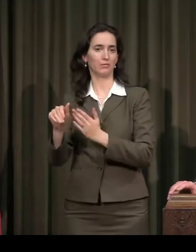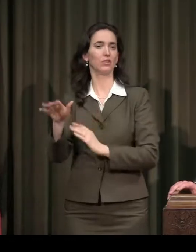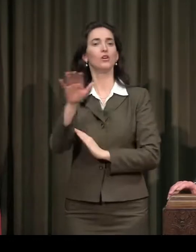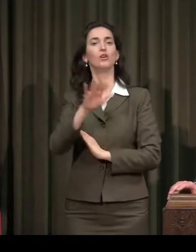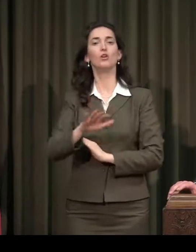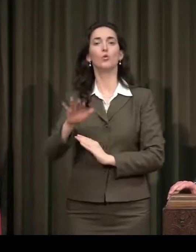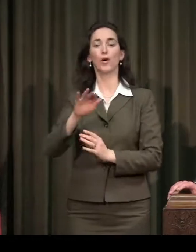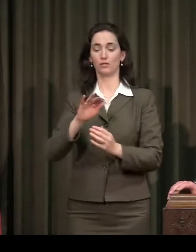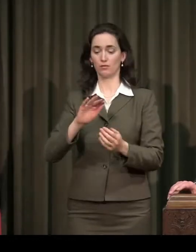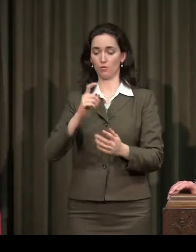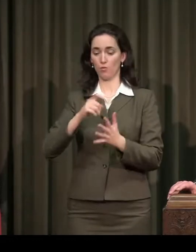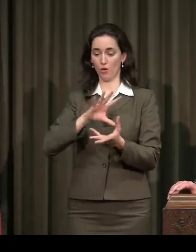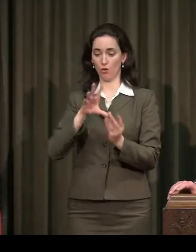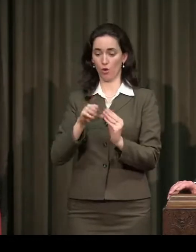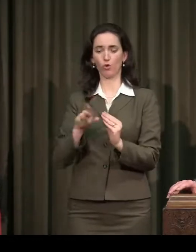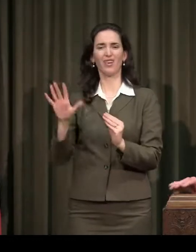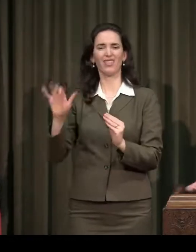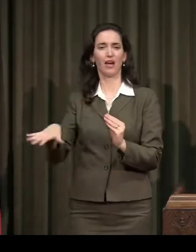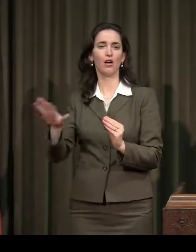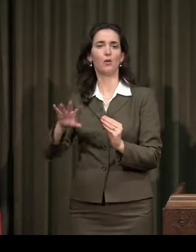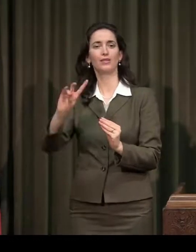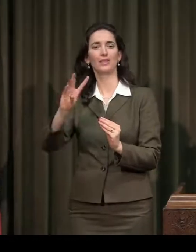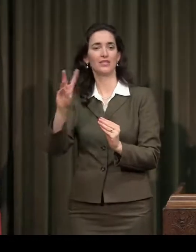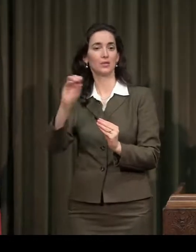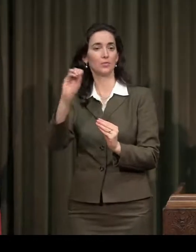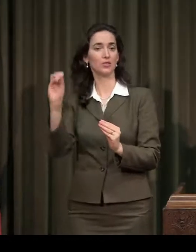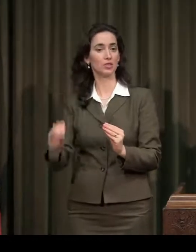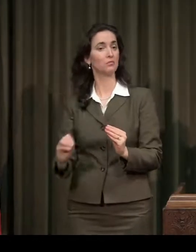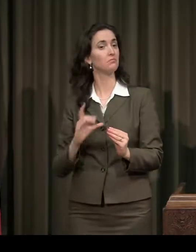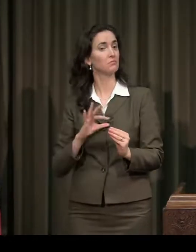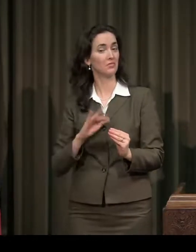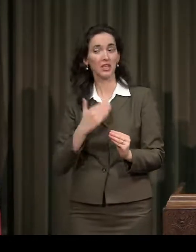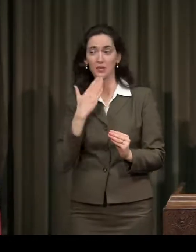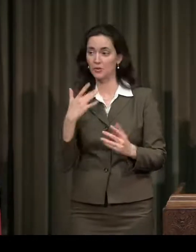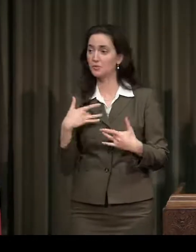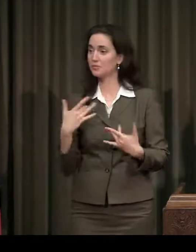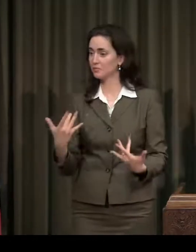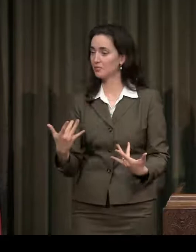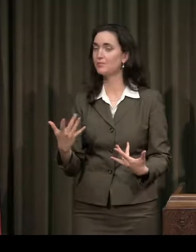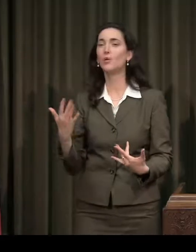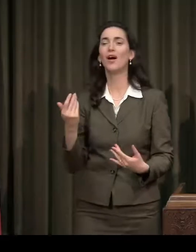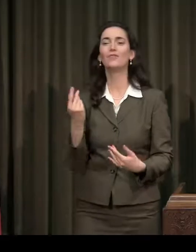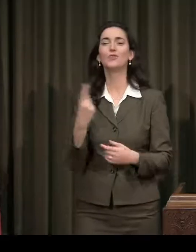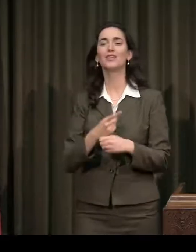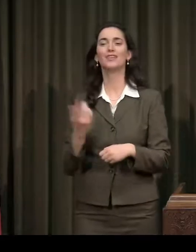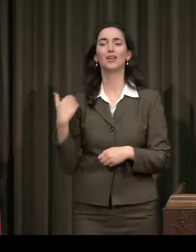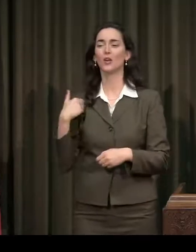total that I asked for which is good news because just a few days ago they weren't going to do any of that it was